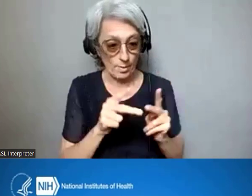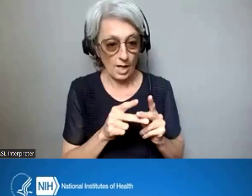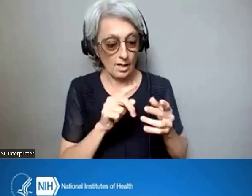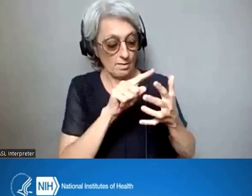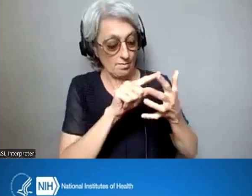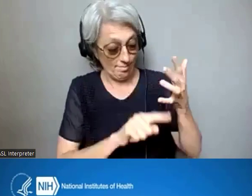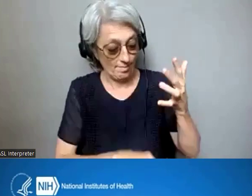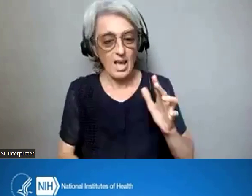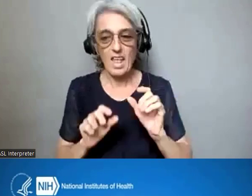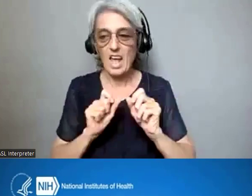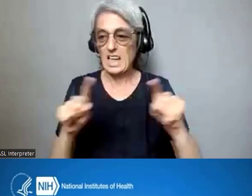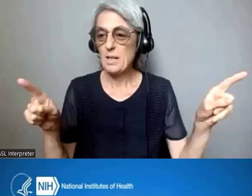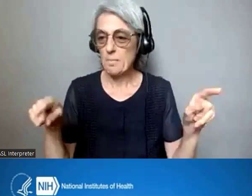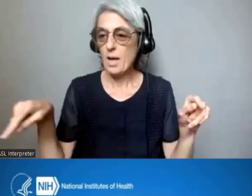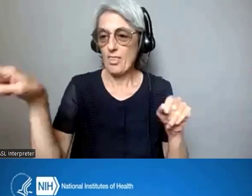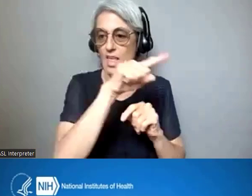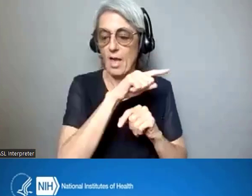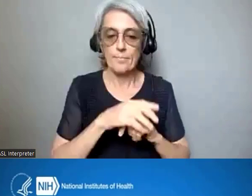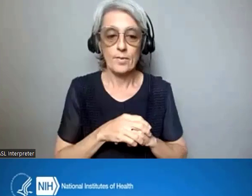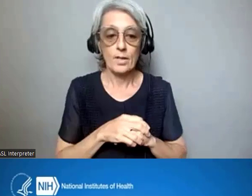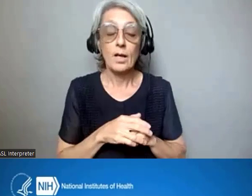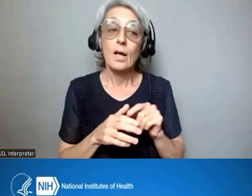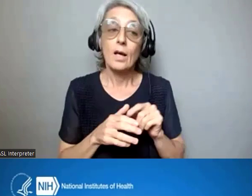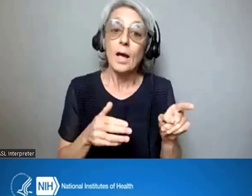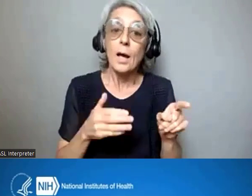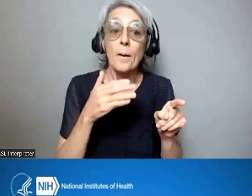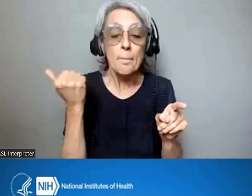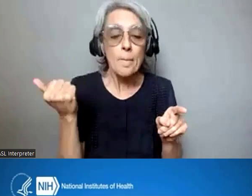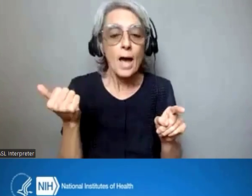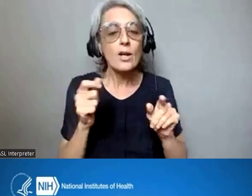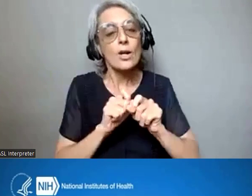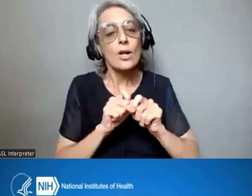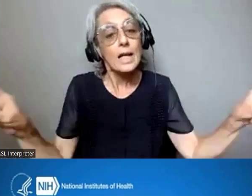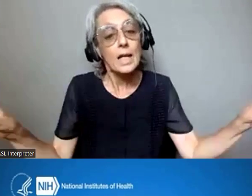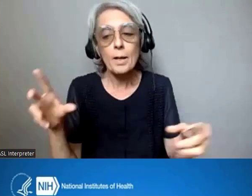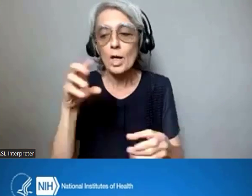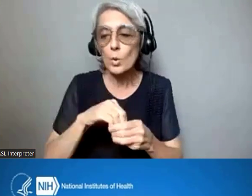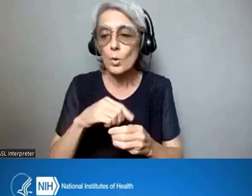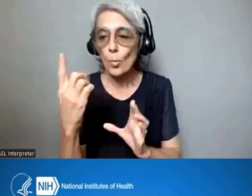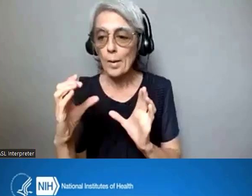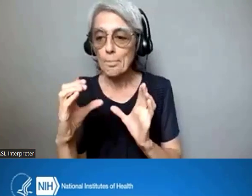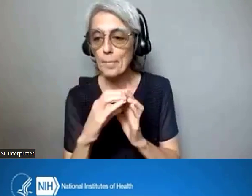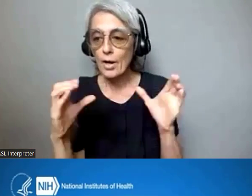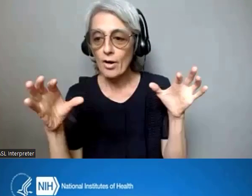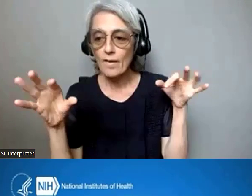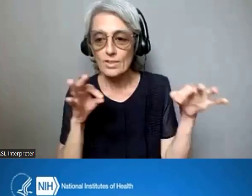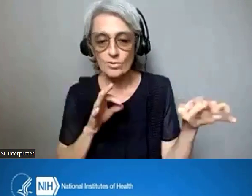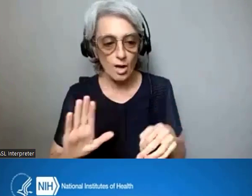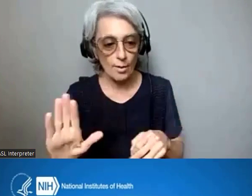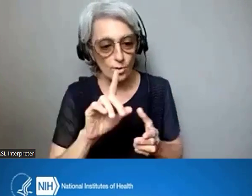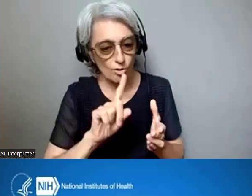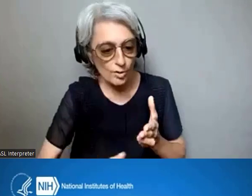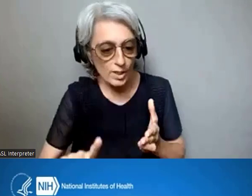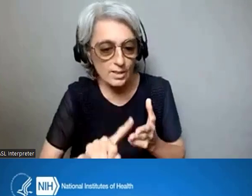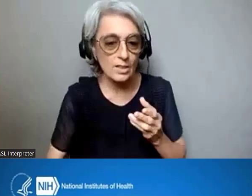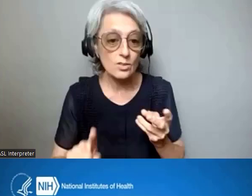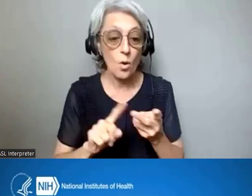It helps if you e-mail a paragraph about your research, or in the best case scenario, a draft of your specific aims,